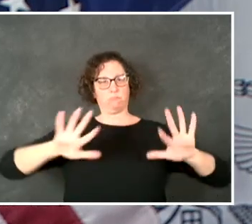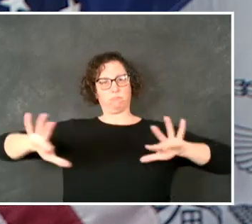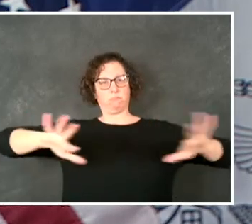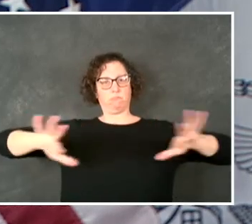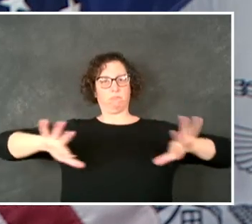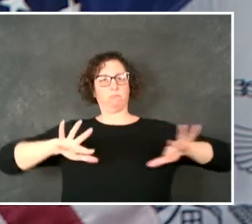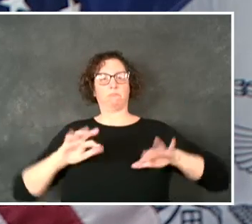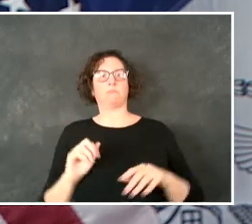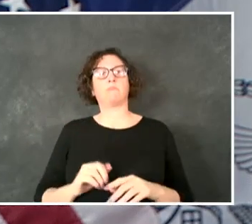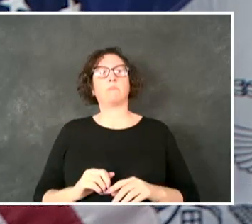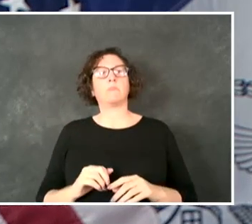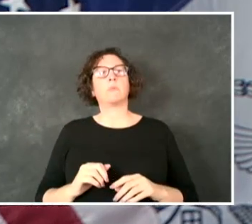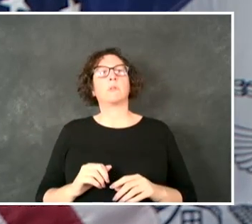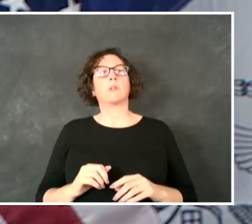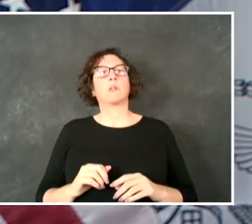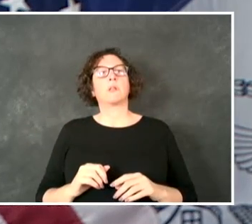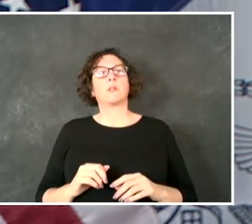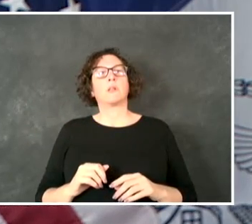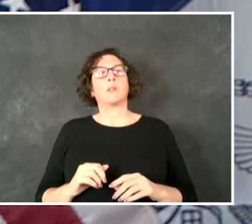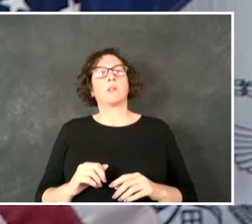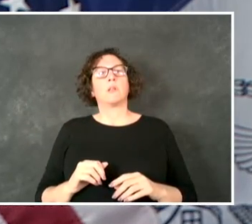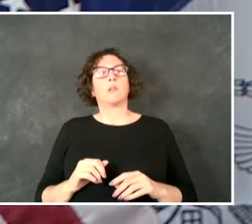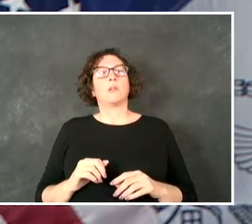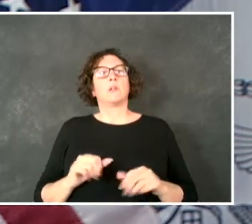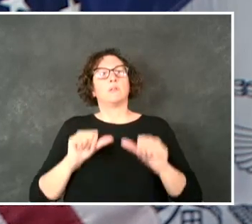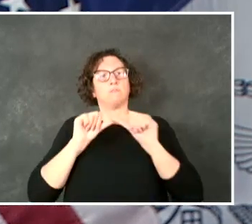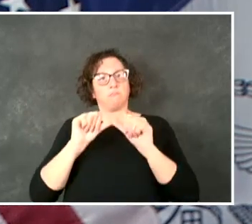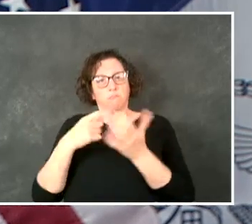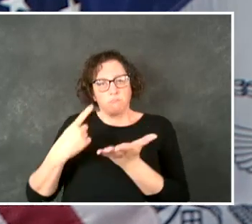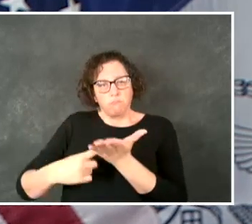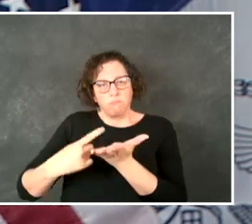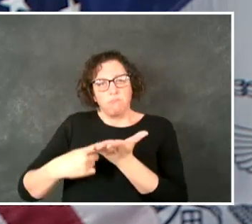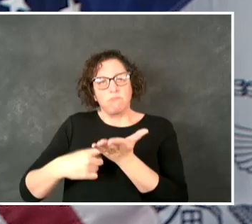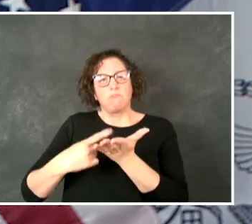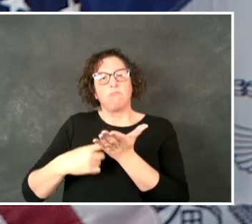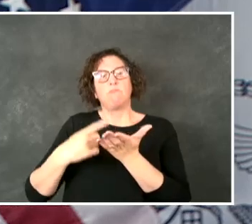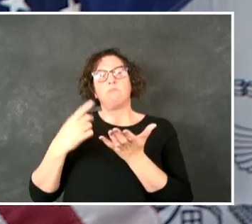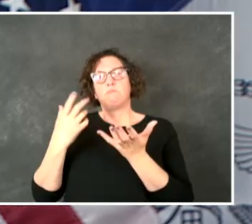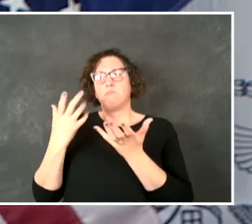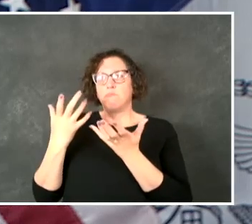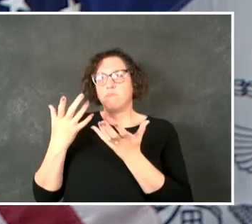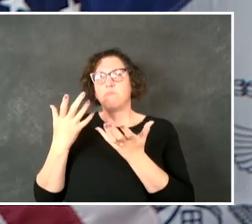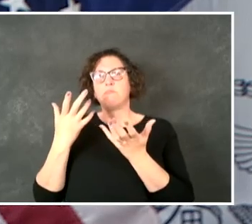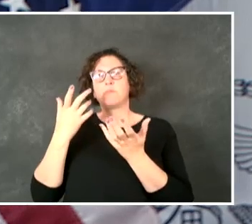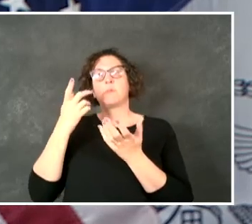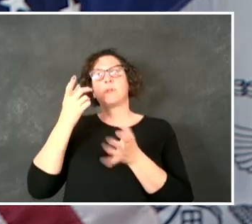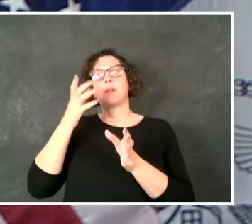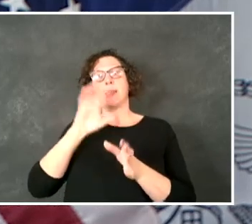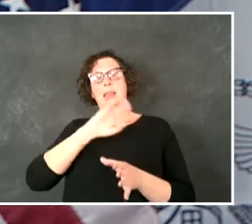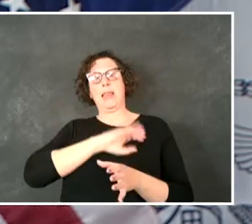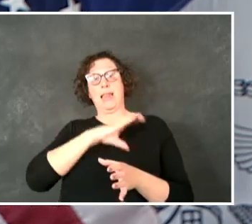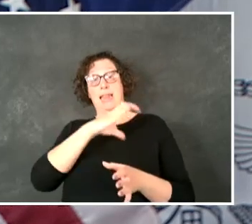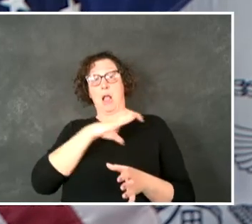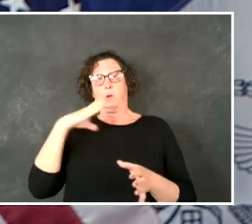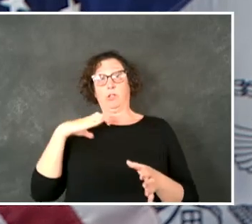ALL DEVOTING TO THAT HE HAS AREAS IN AN EFFICIENT